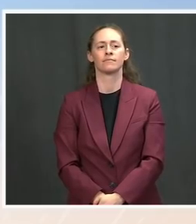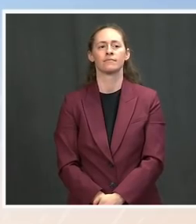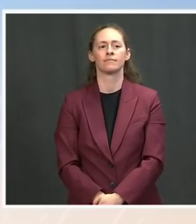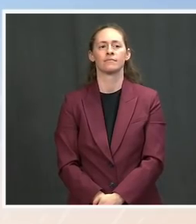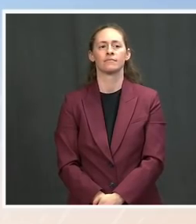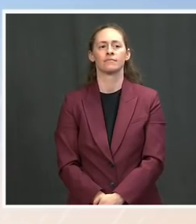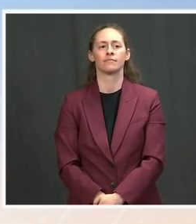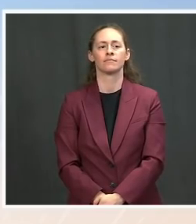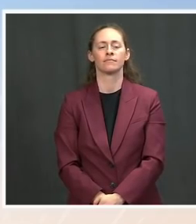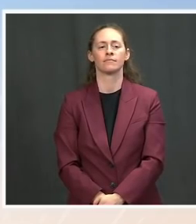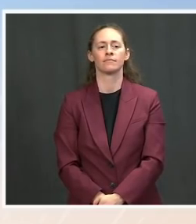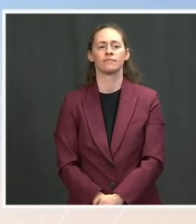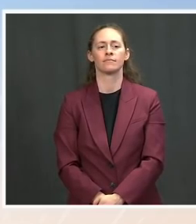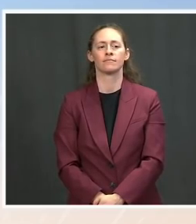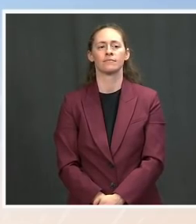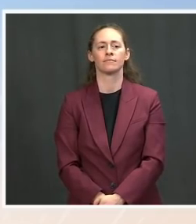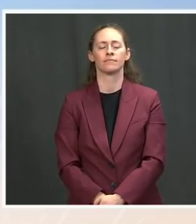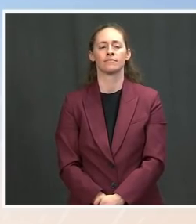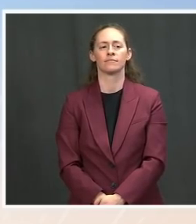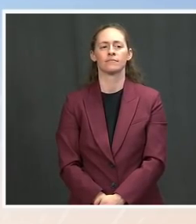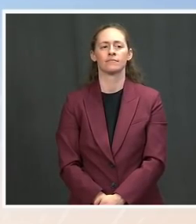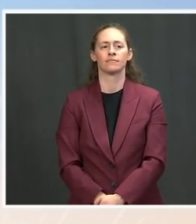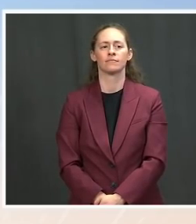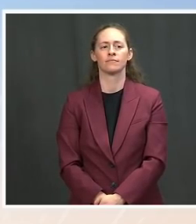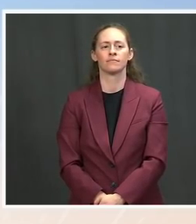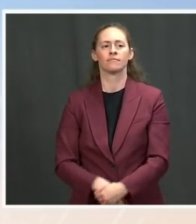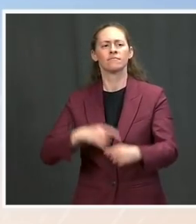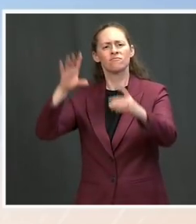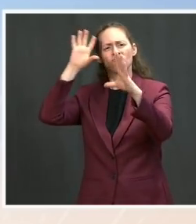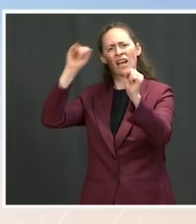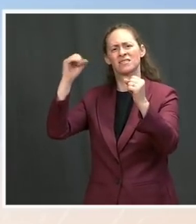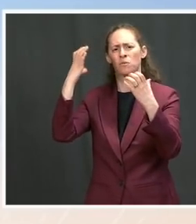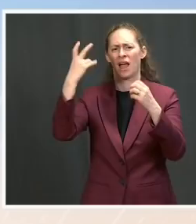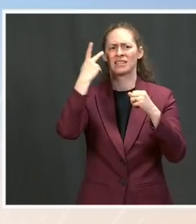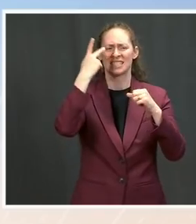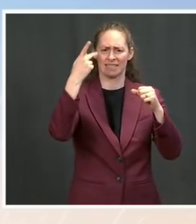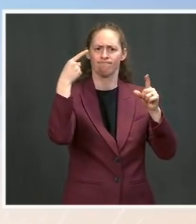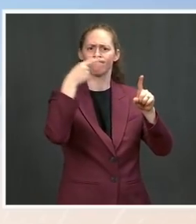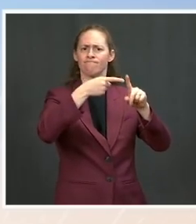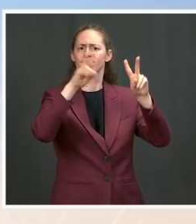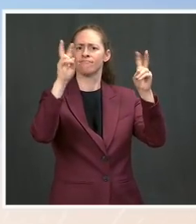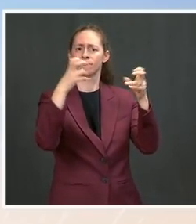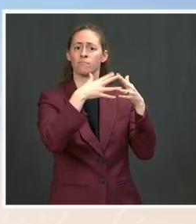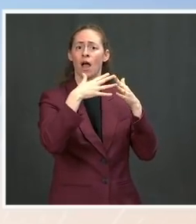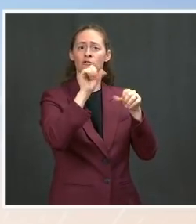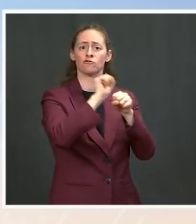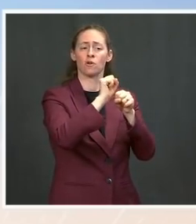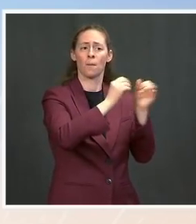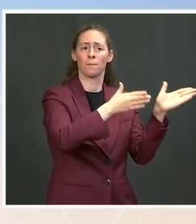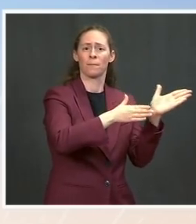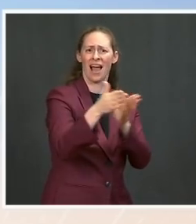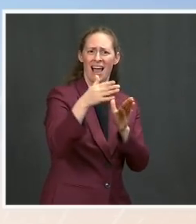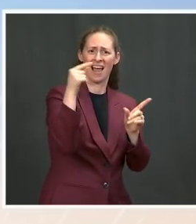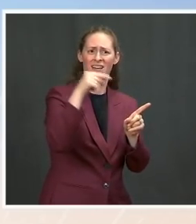by the end of this month and passage by the summer. Does that same timeframe apply to the Families Plan that he released last week?